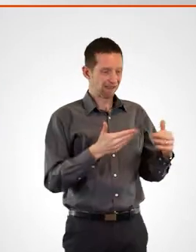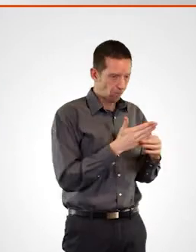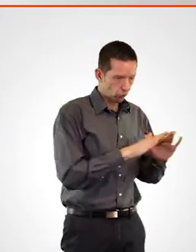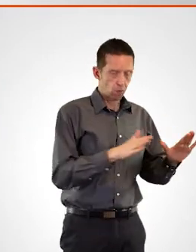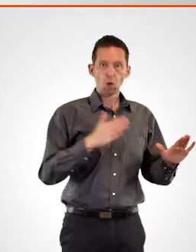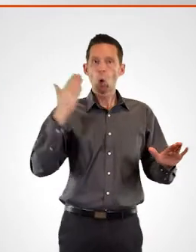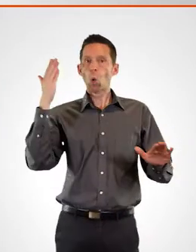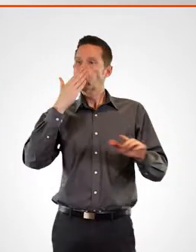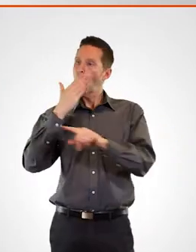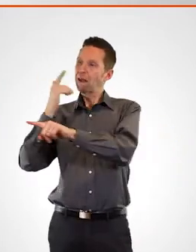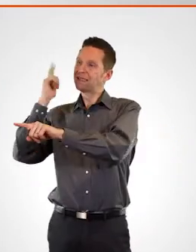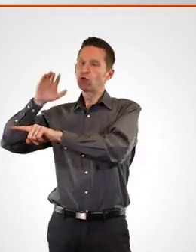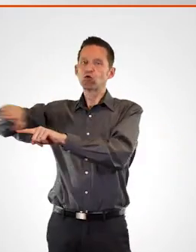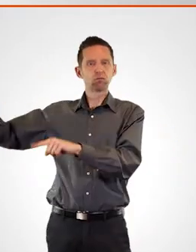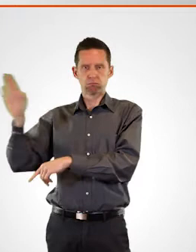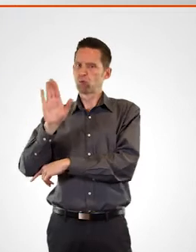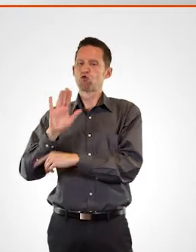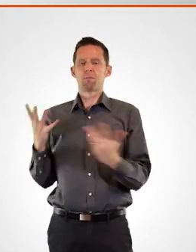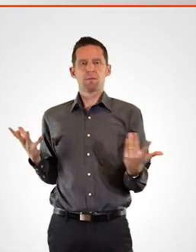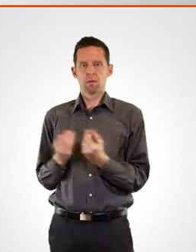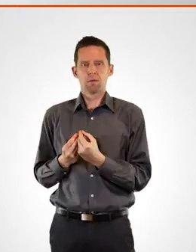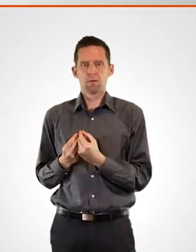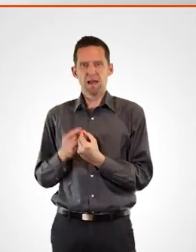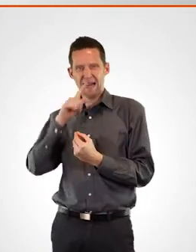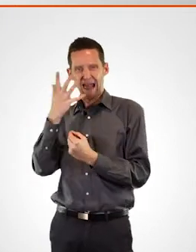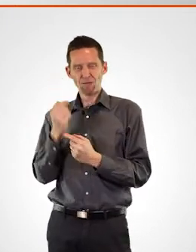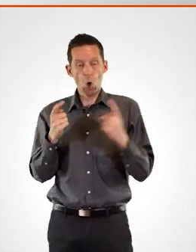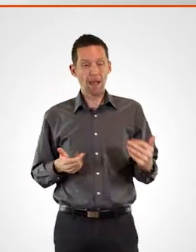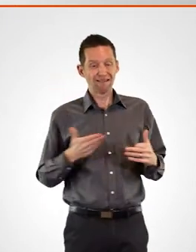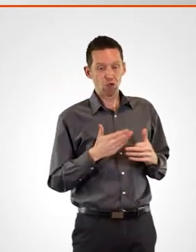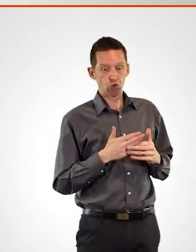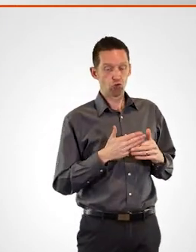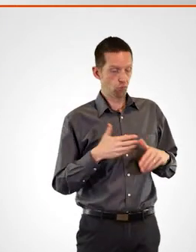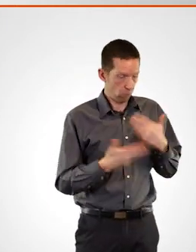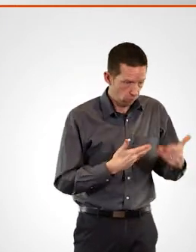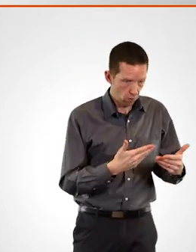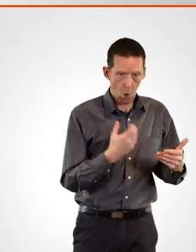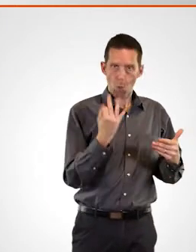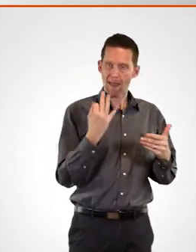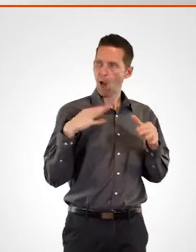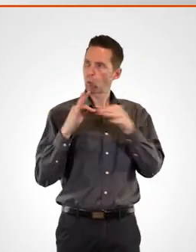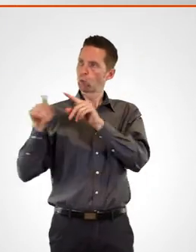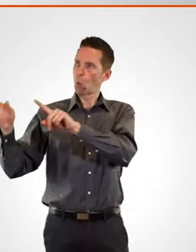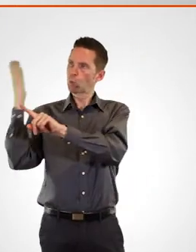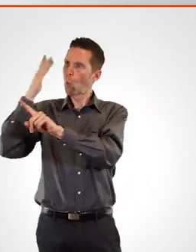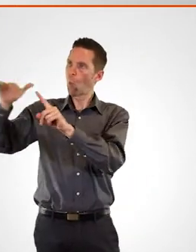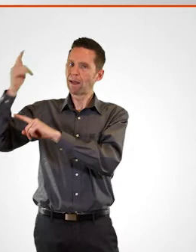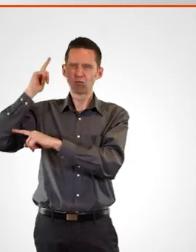we don't know anything about them, and there can't be early interventionists who don't know anything about what's going on in the school-age years.